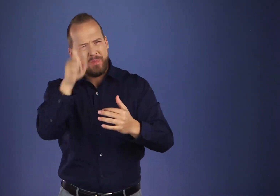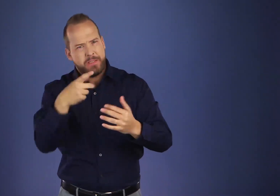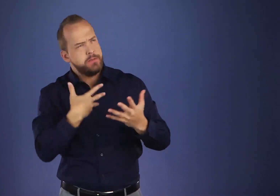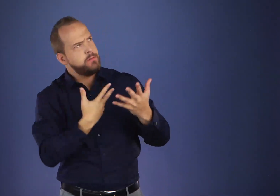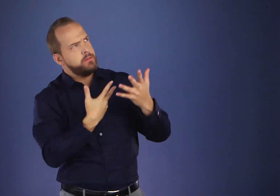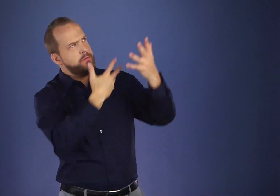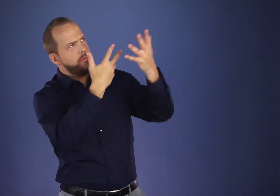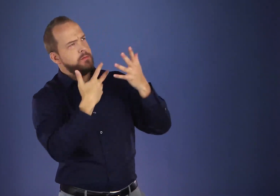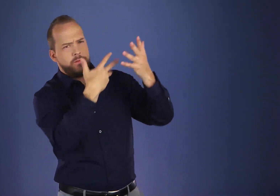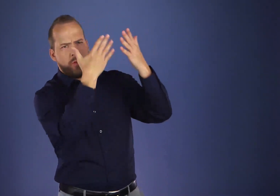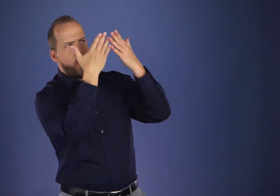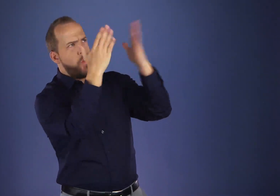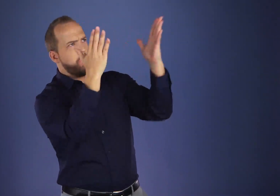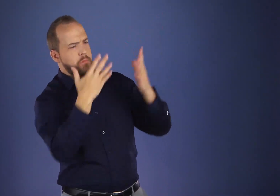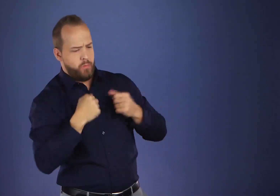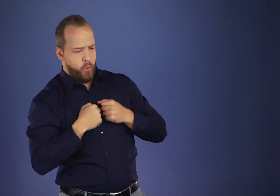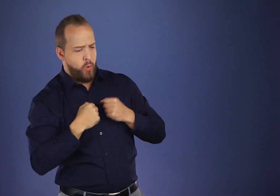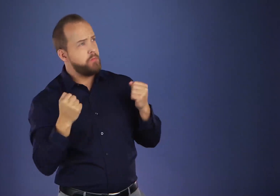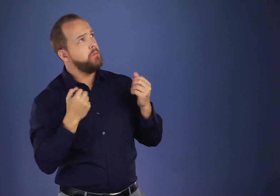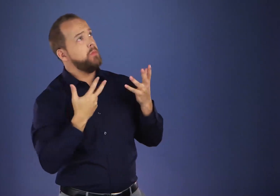and Step Three opens the door.